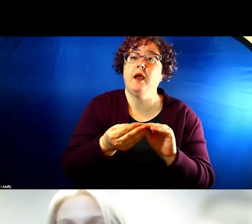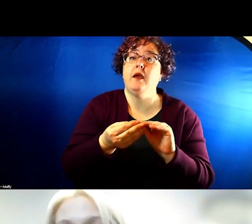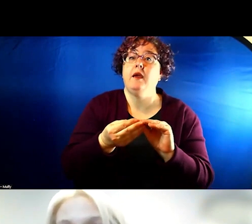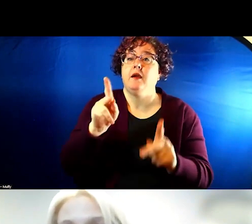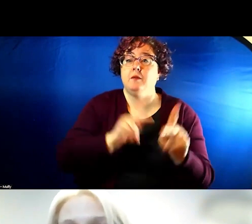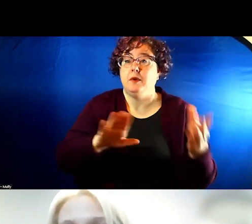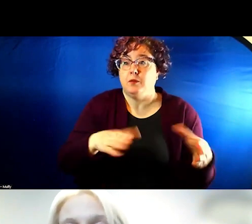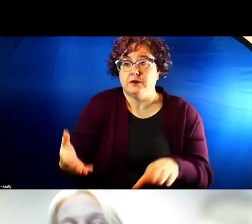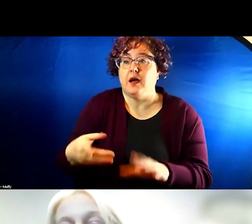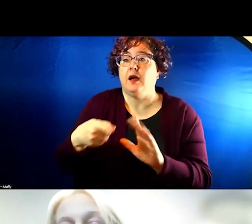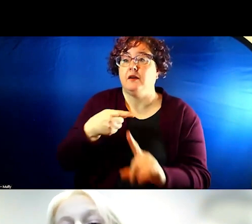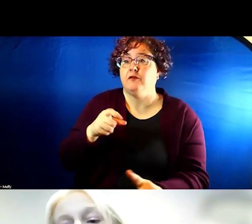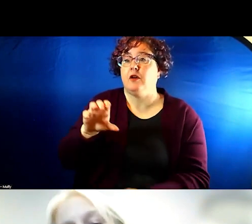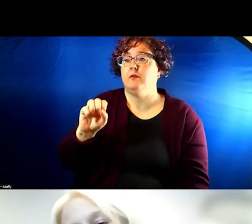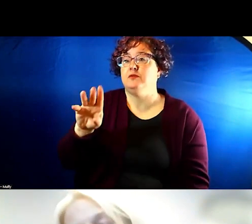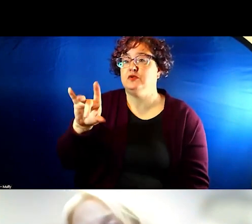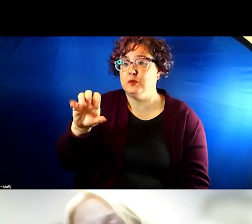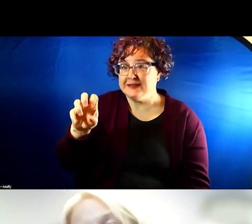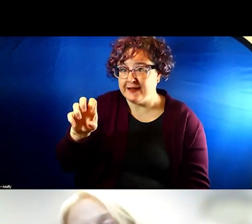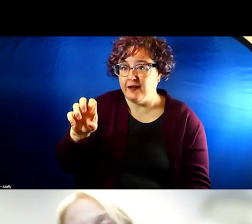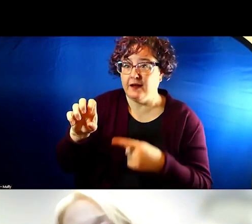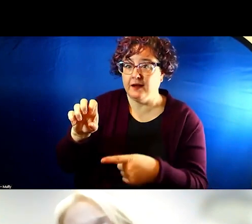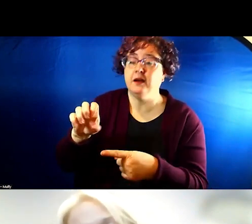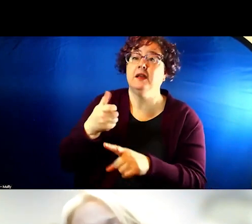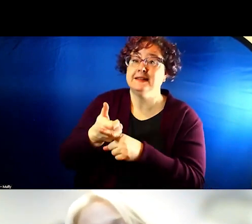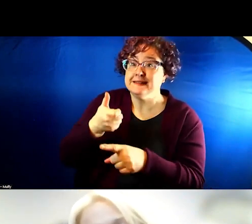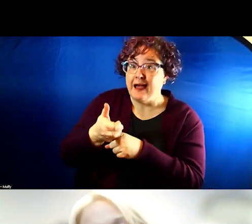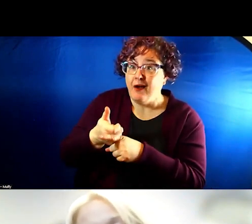CONTINUES TO DECREASE SO WE HAVE TO COLLABORATE.